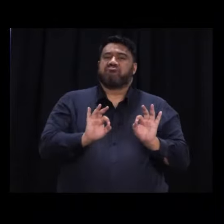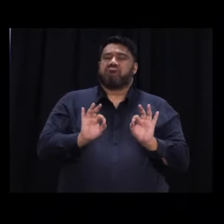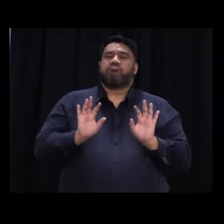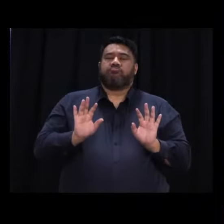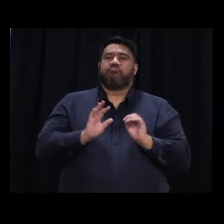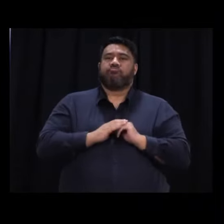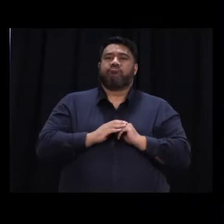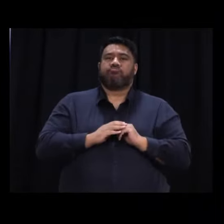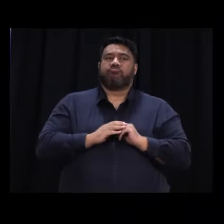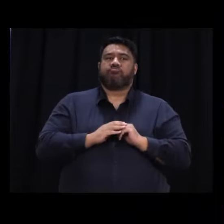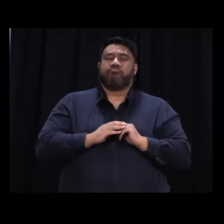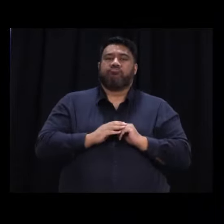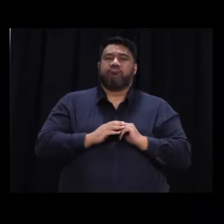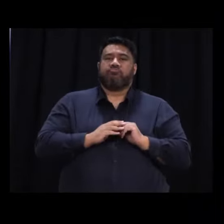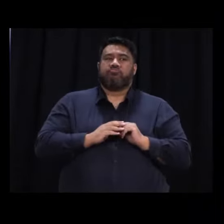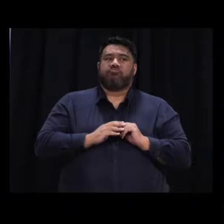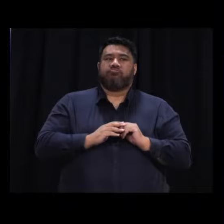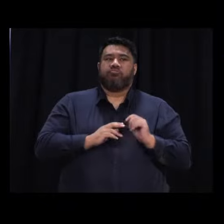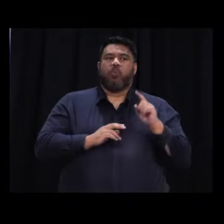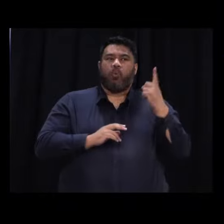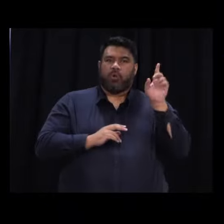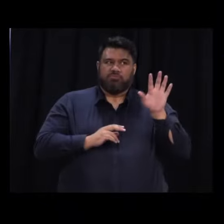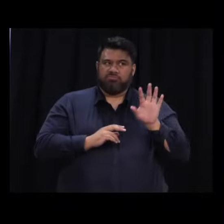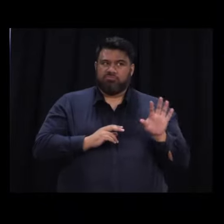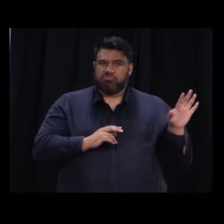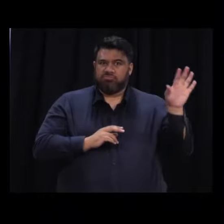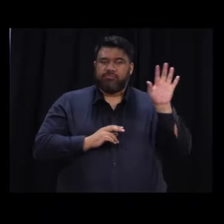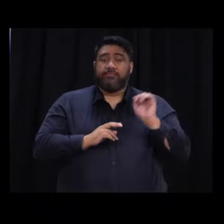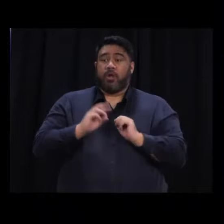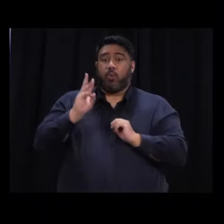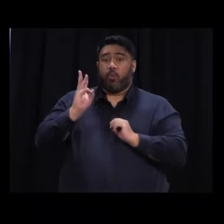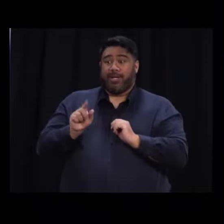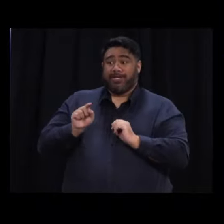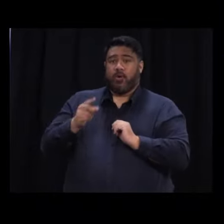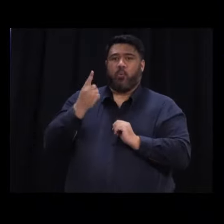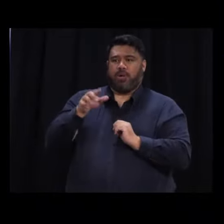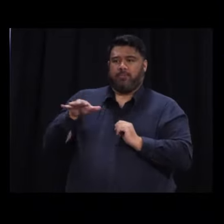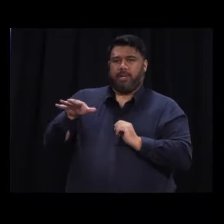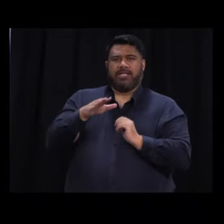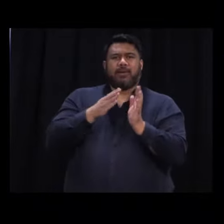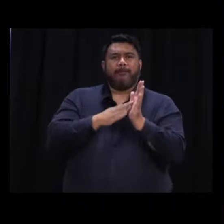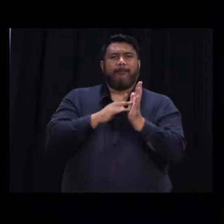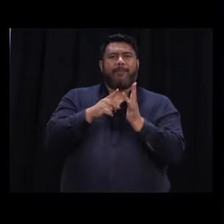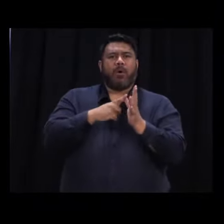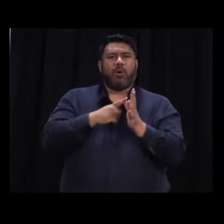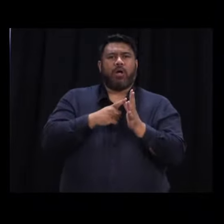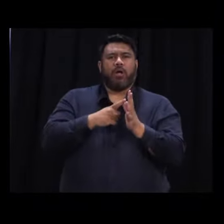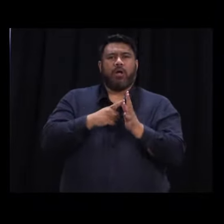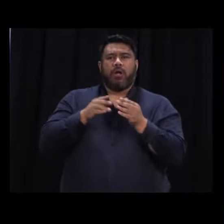no unexpected detections and our most recent test results available. And the only one